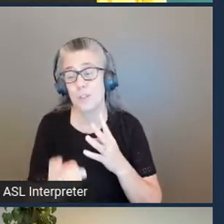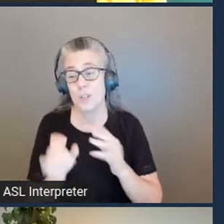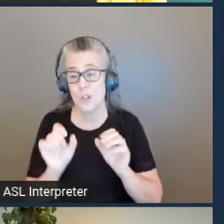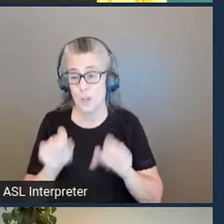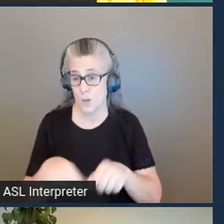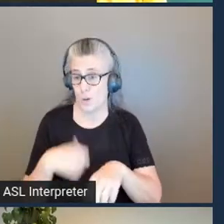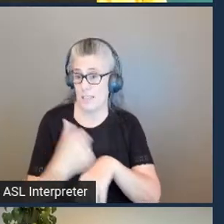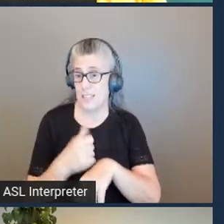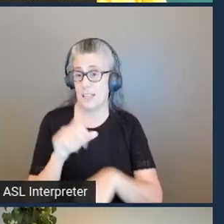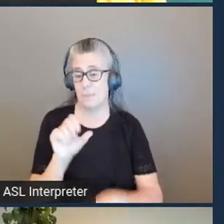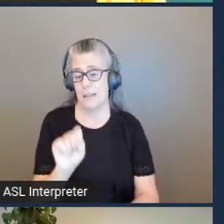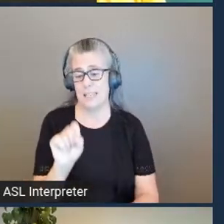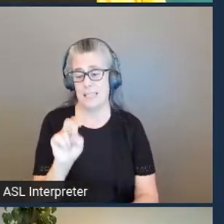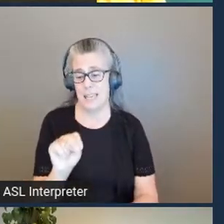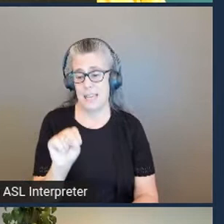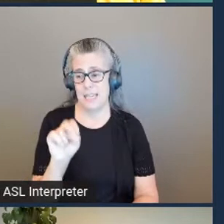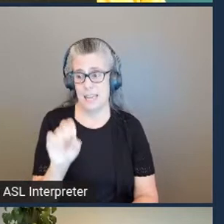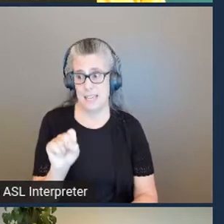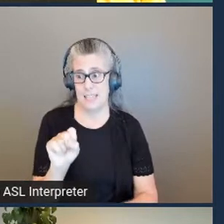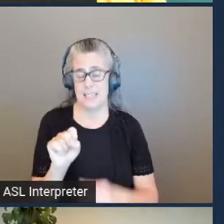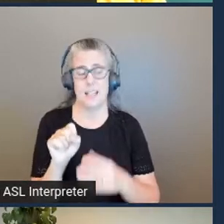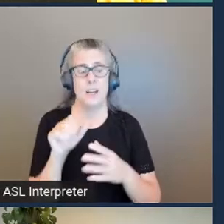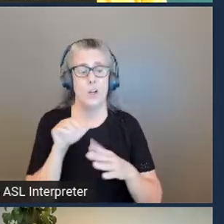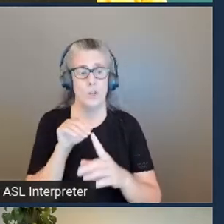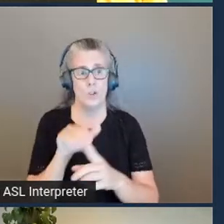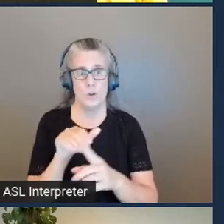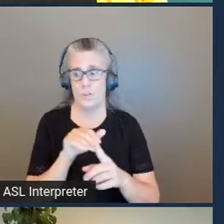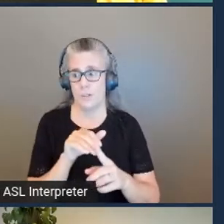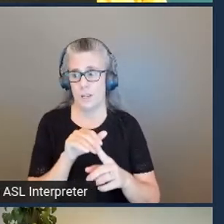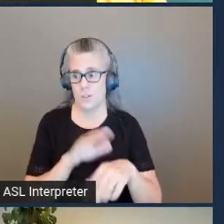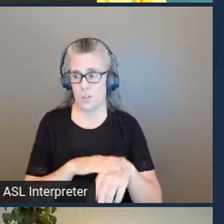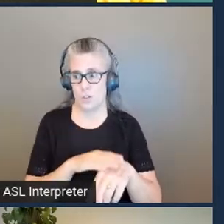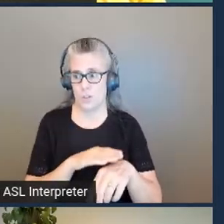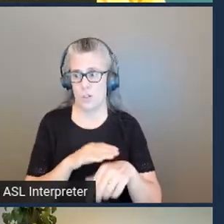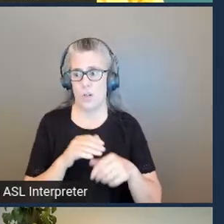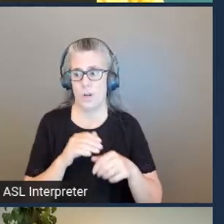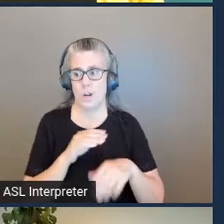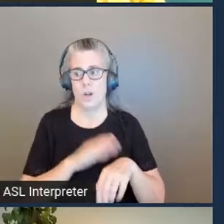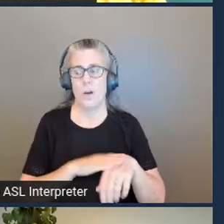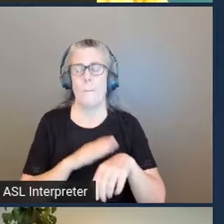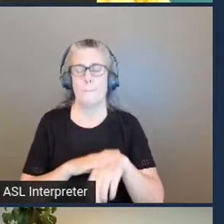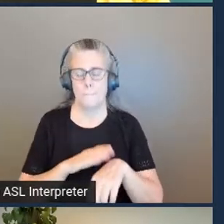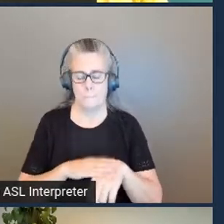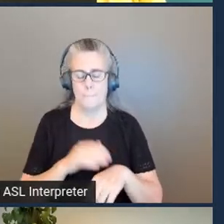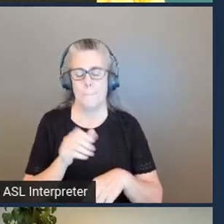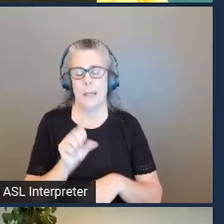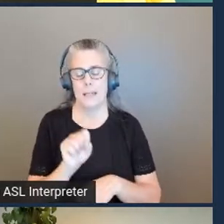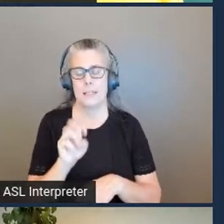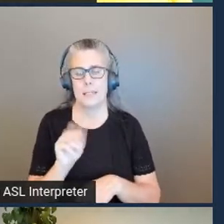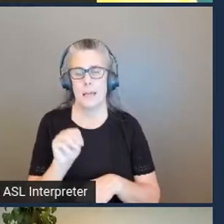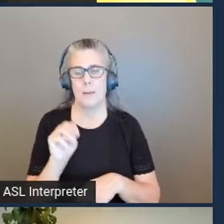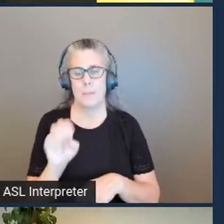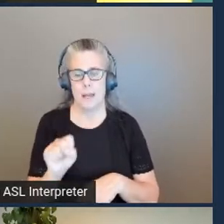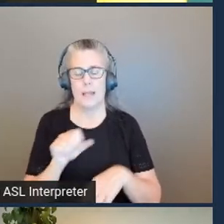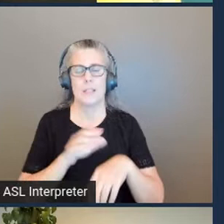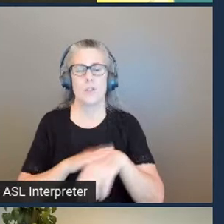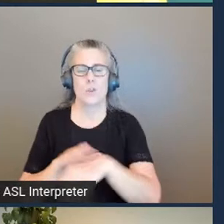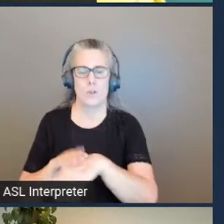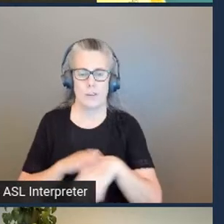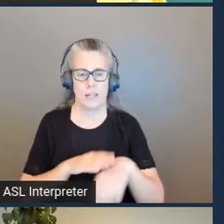So for success and error. So in case like after every question gets processed, send me a success notification to this topic.